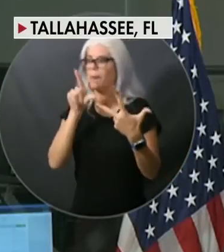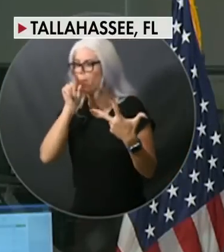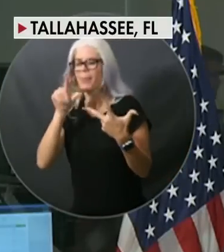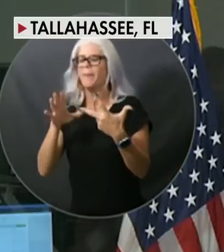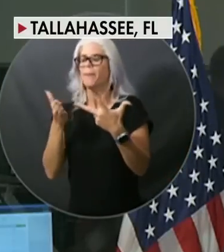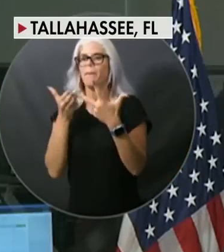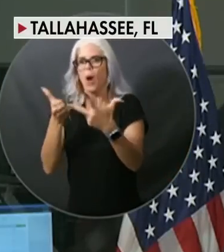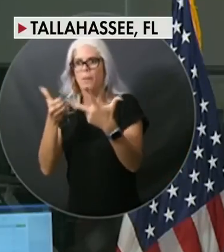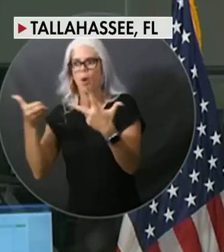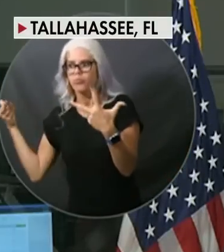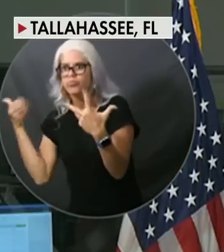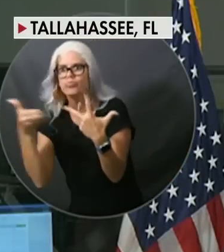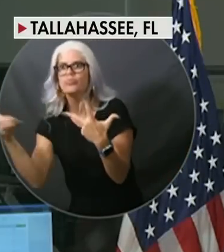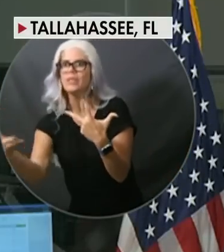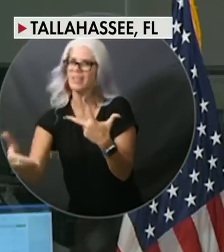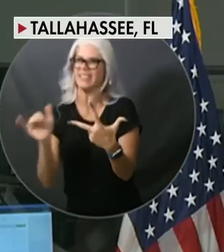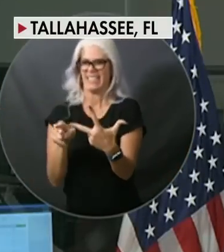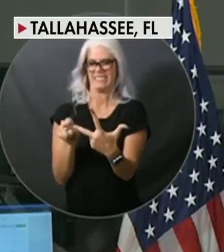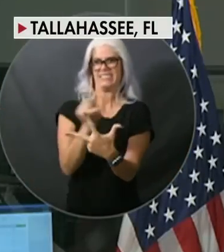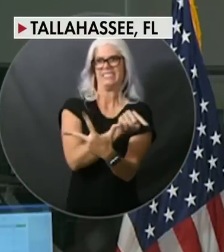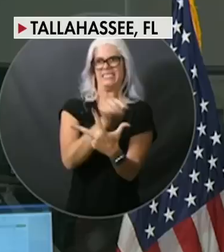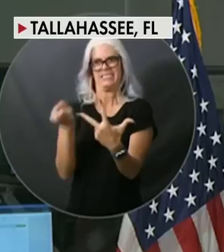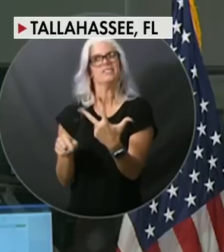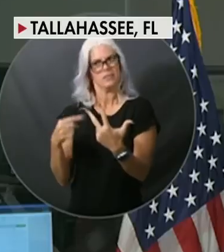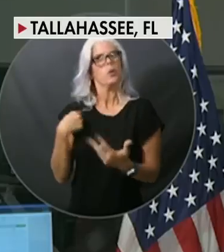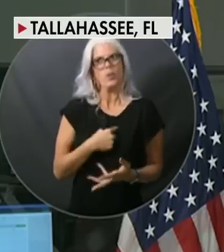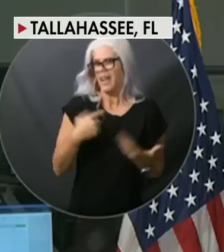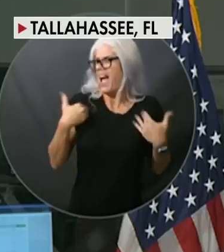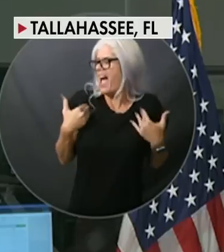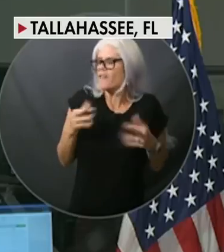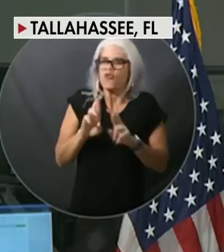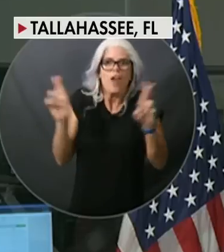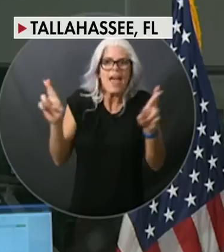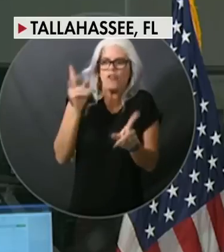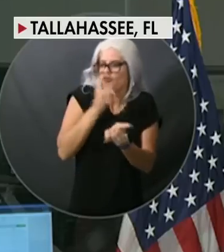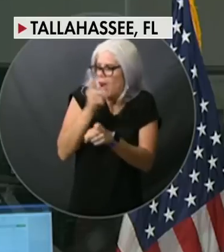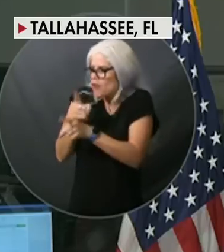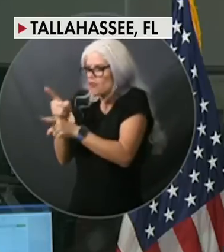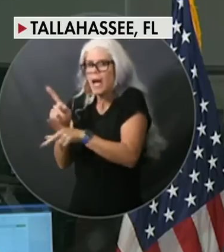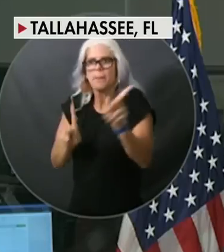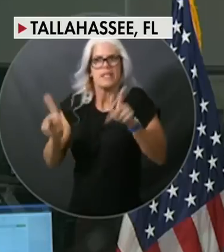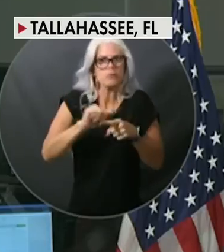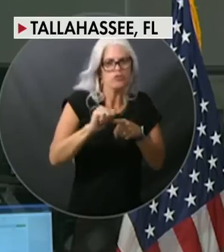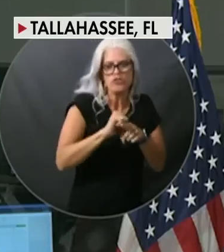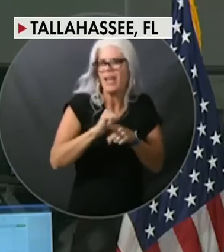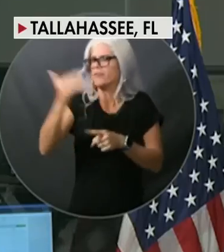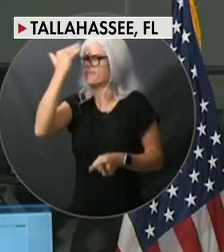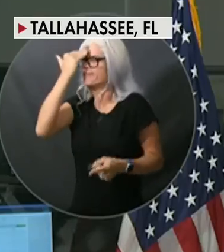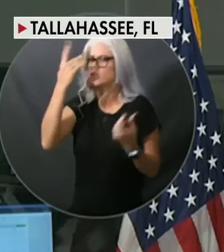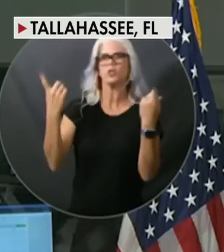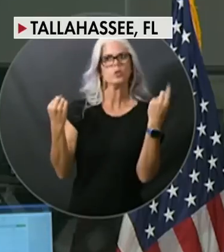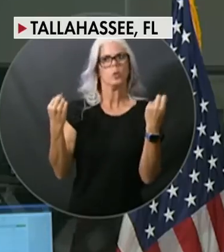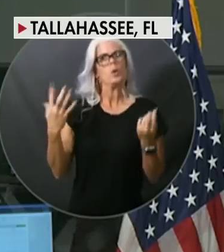WE'RE GOING IN BY GROUND, AIR, AND BY SEA, MEAN THES ALL HANDS ARE ON DECK AND THERE'S